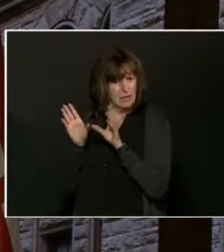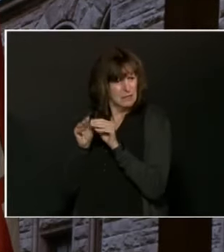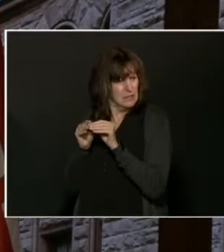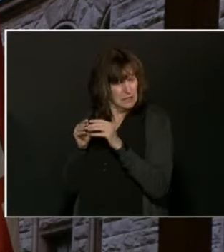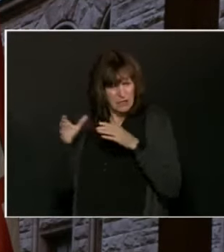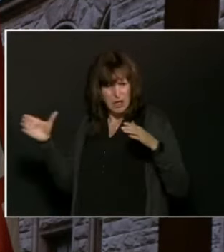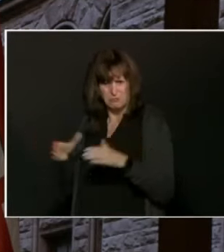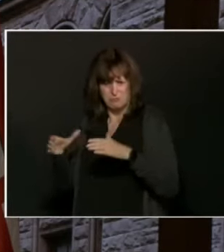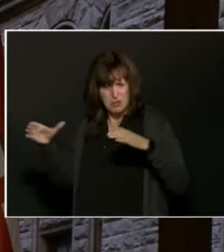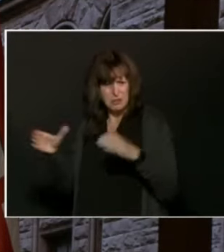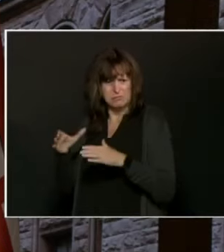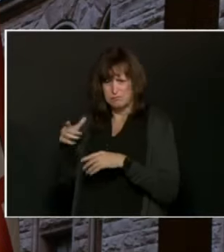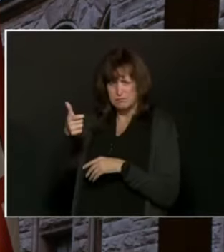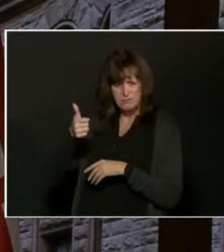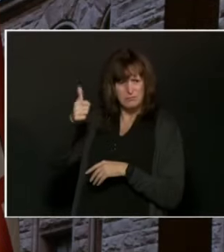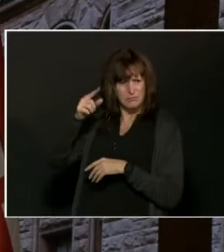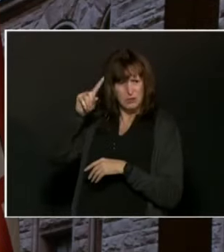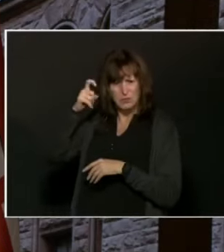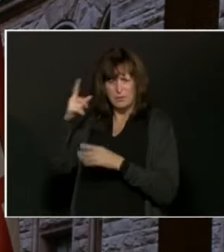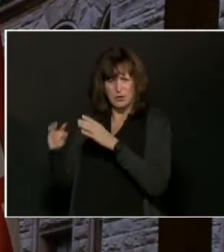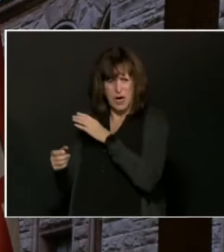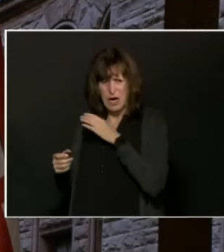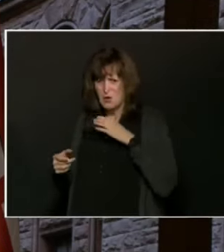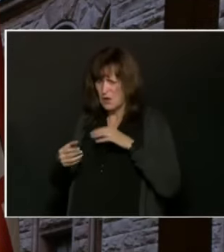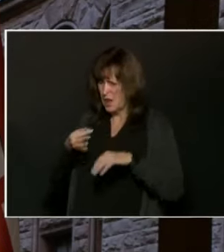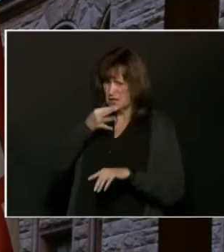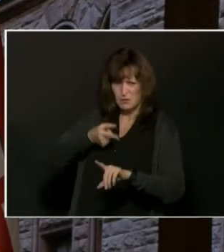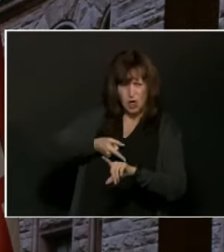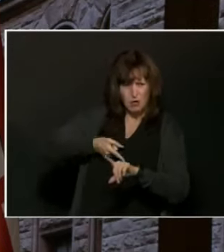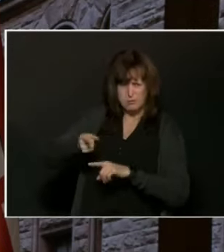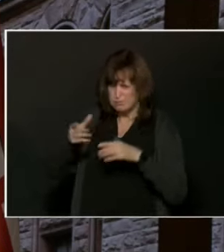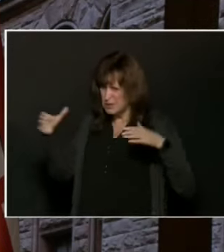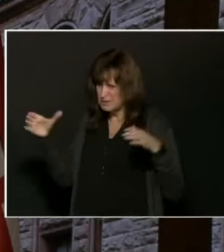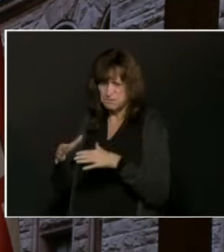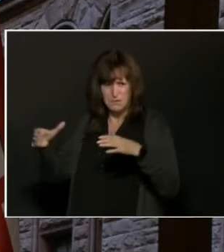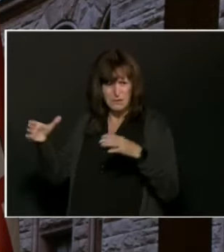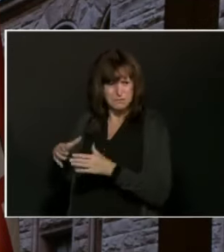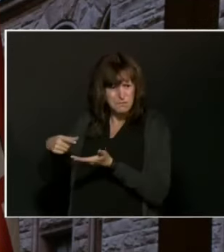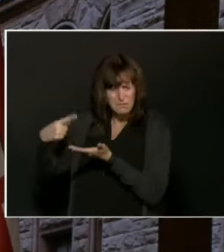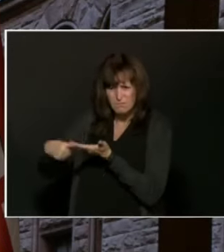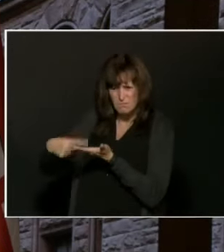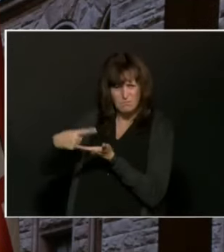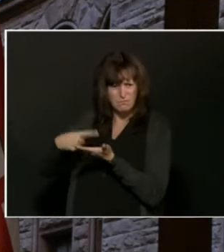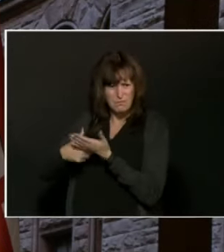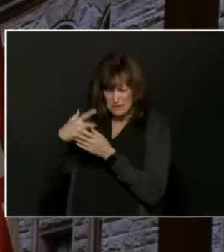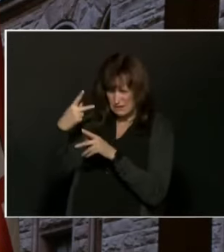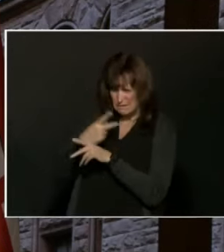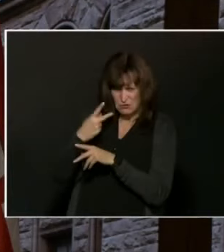MANY EMERGENCY MEETINGS AND DISCUSSIONS OVER THE WEEKEND,